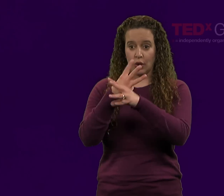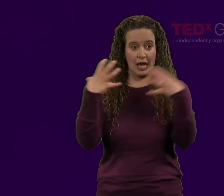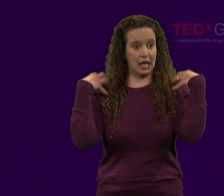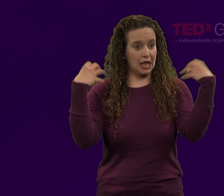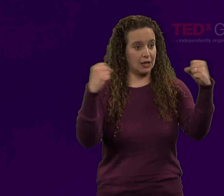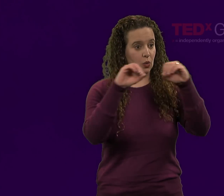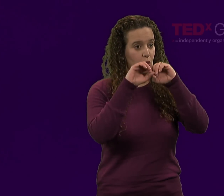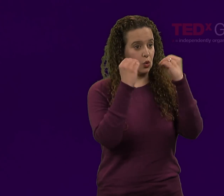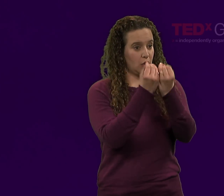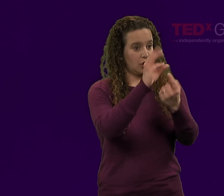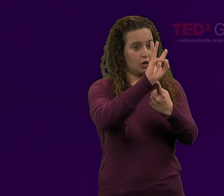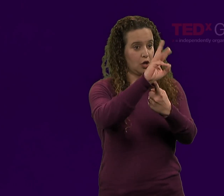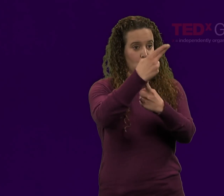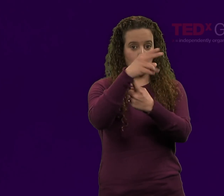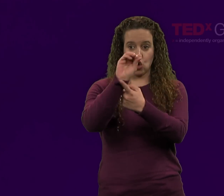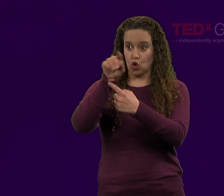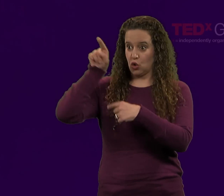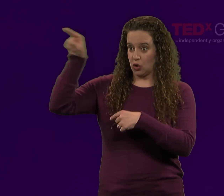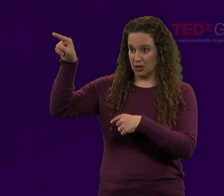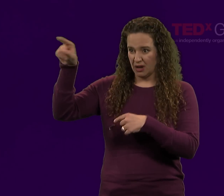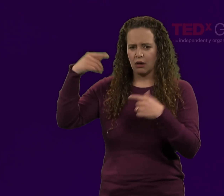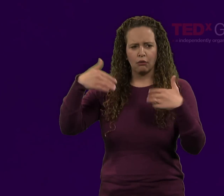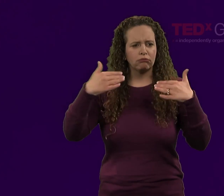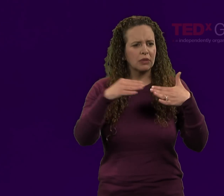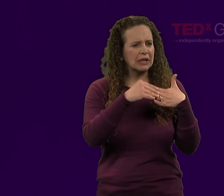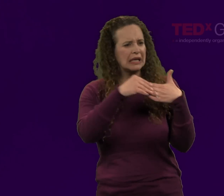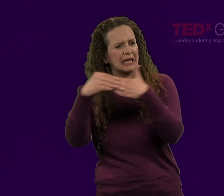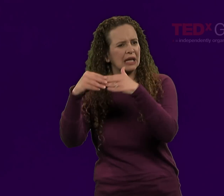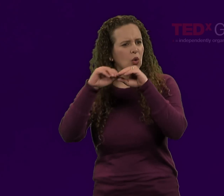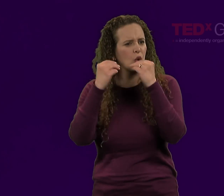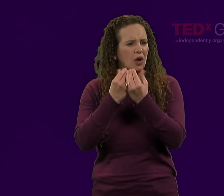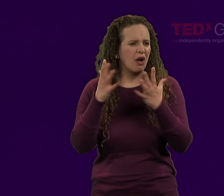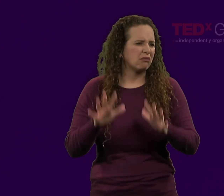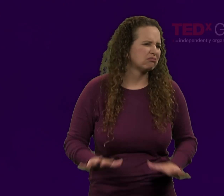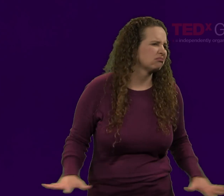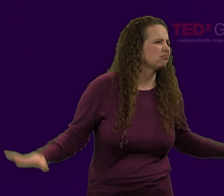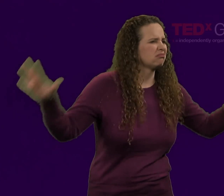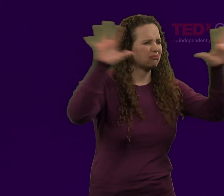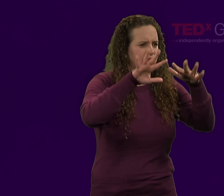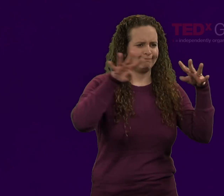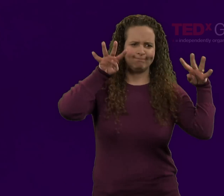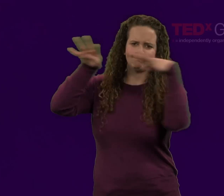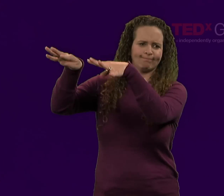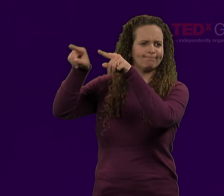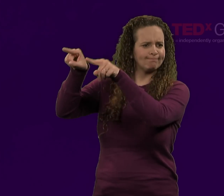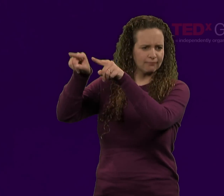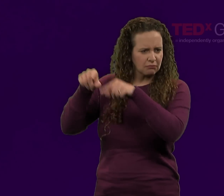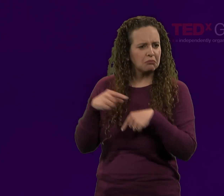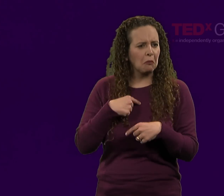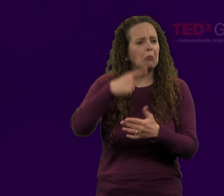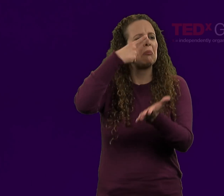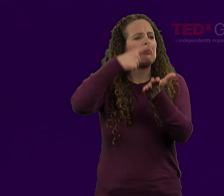If we look to the World Health Organization, we know them to be leaders in gathering data throughout the world.